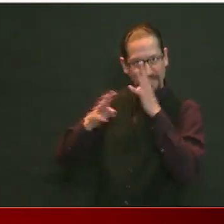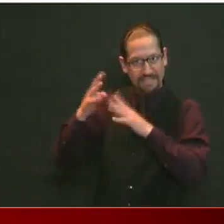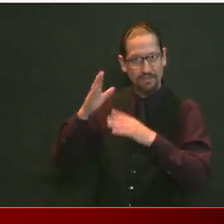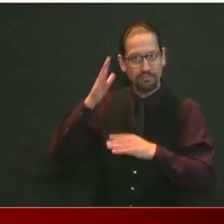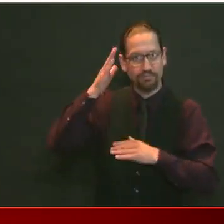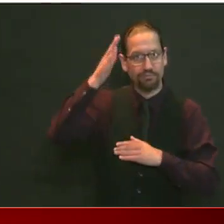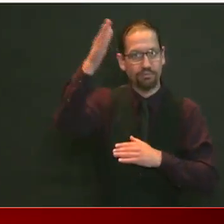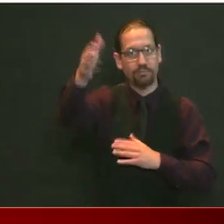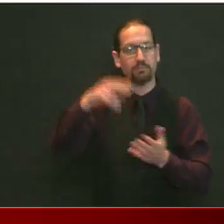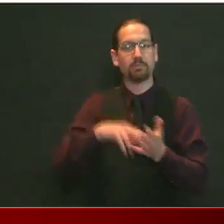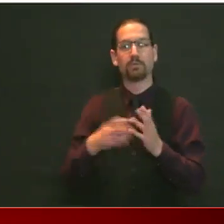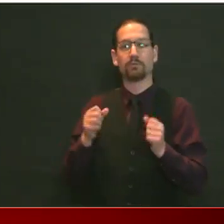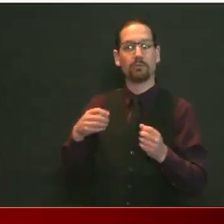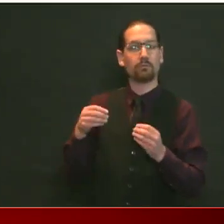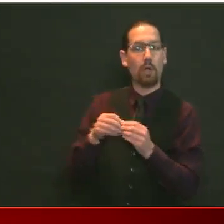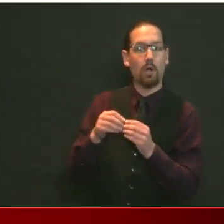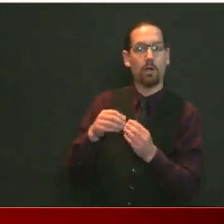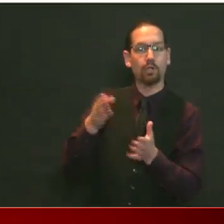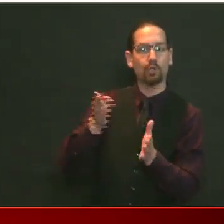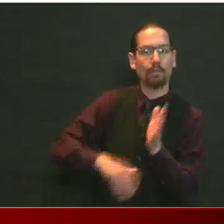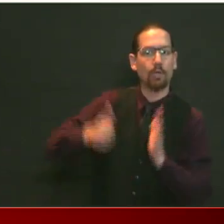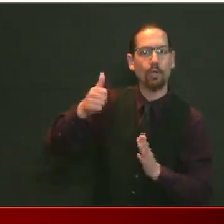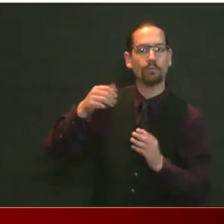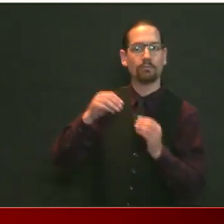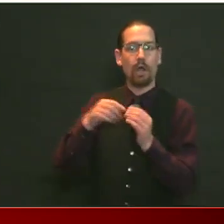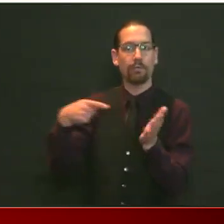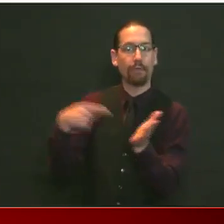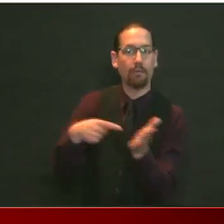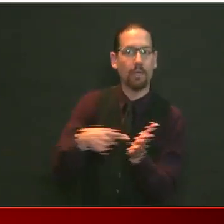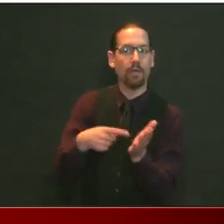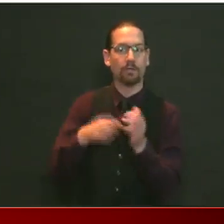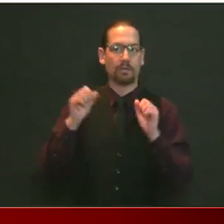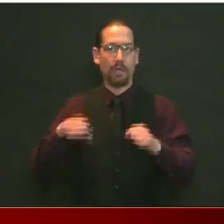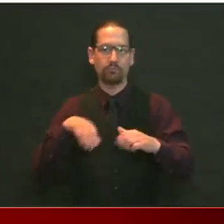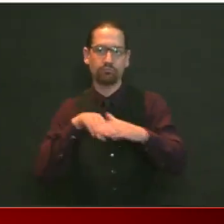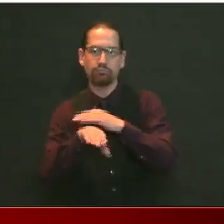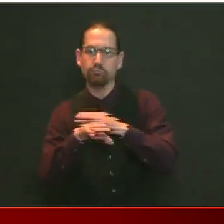KIDS. NEW WAYS TO DELIVER COLLEGE MORE AFFORDABLY, NEW WAYS TO DO